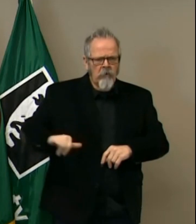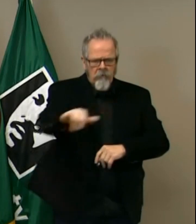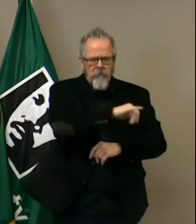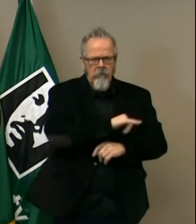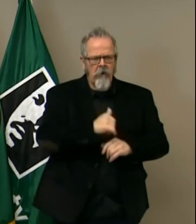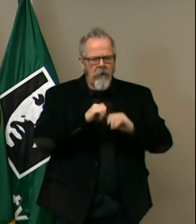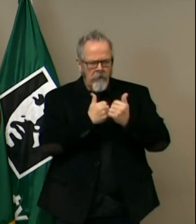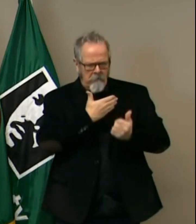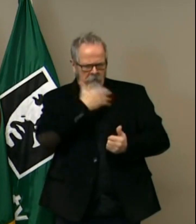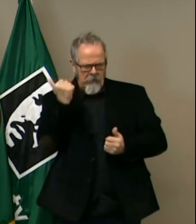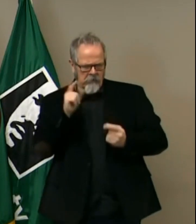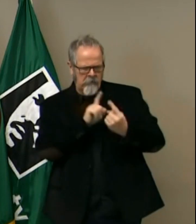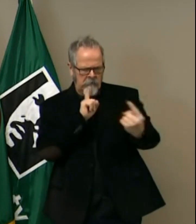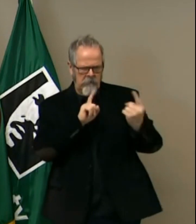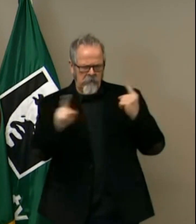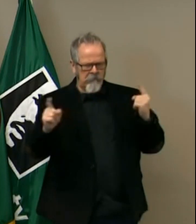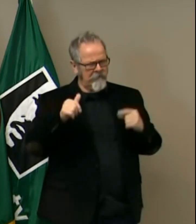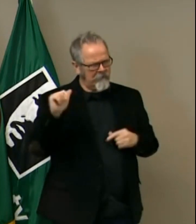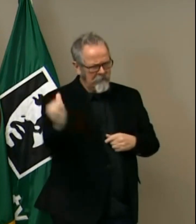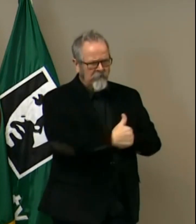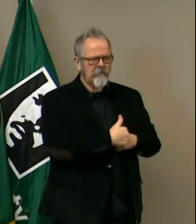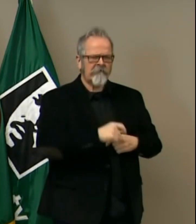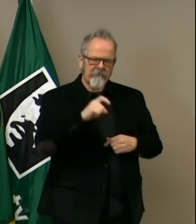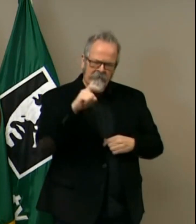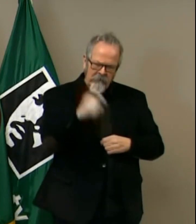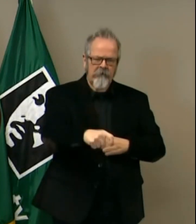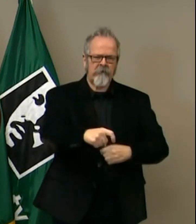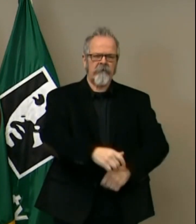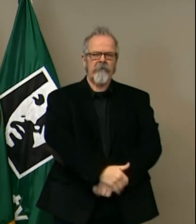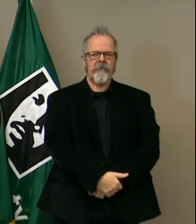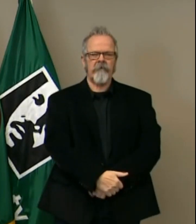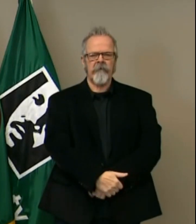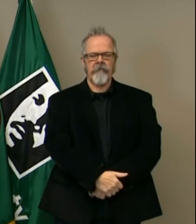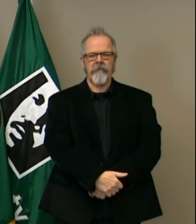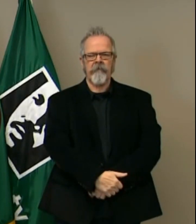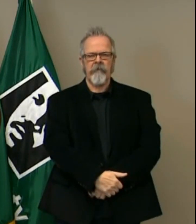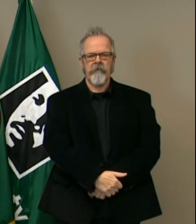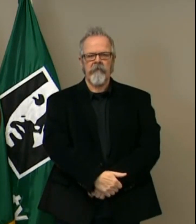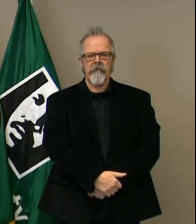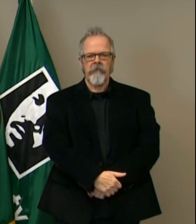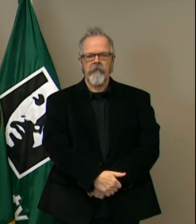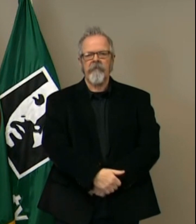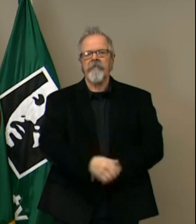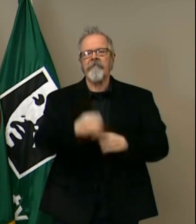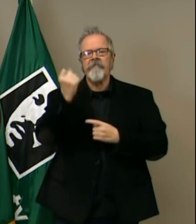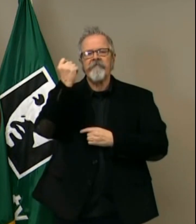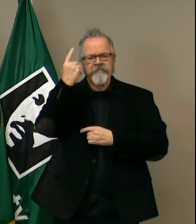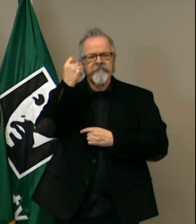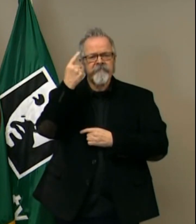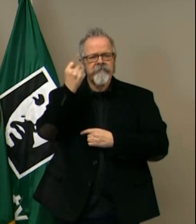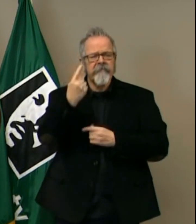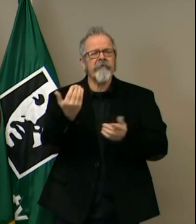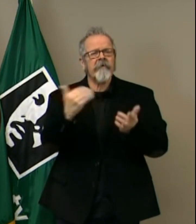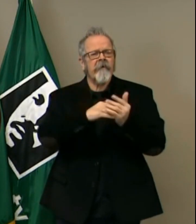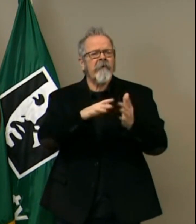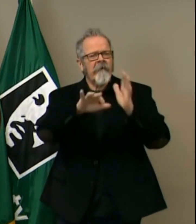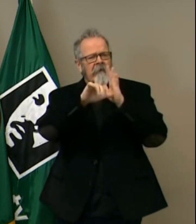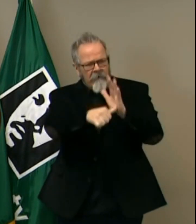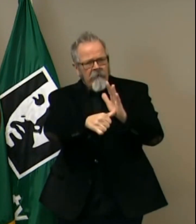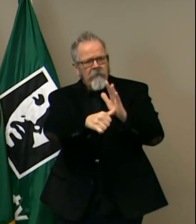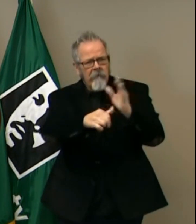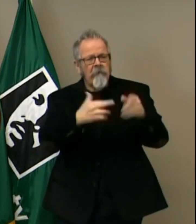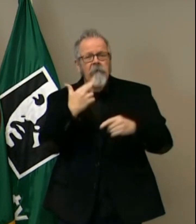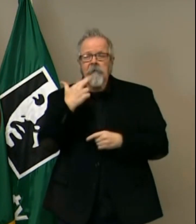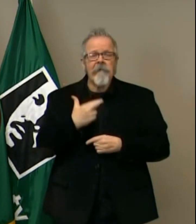remote delivery food courts bars and taverns coffee shops donut shops